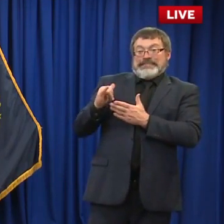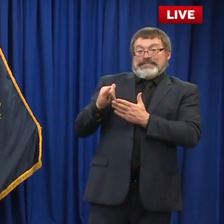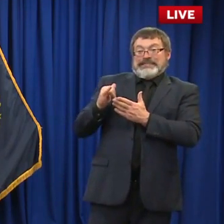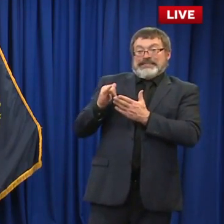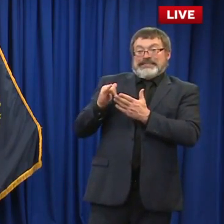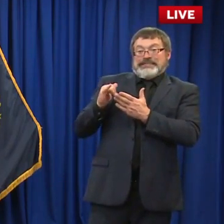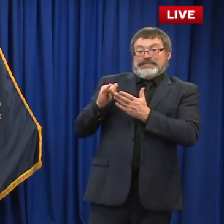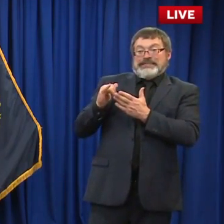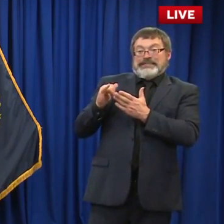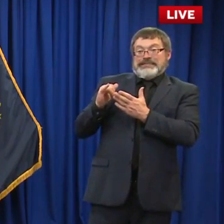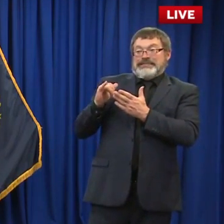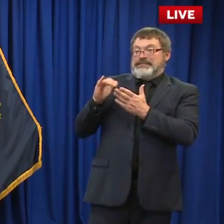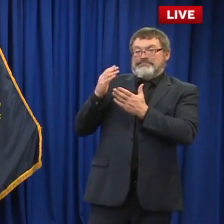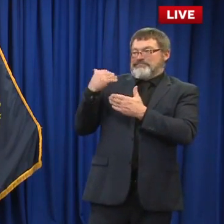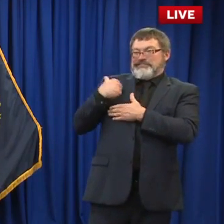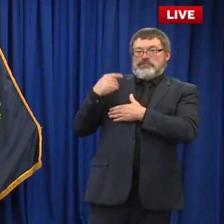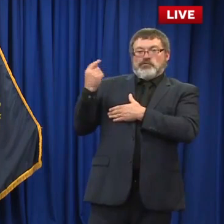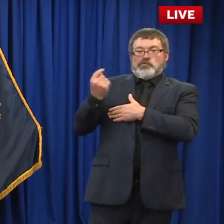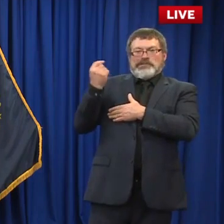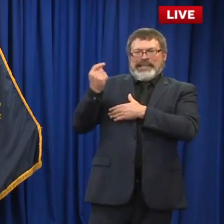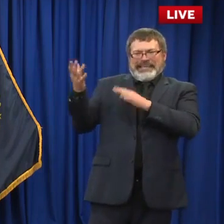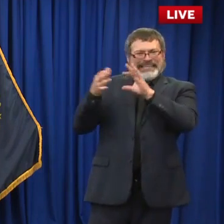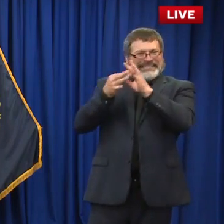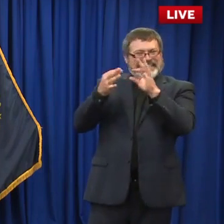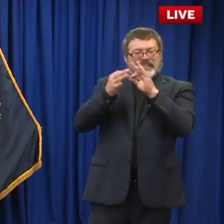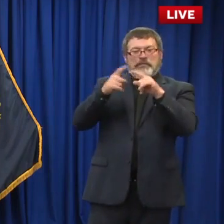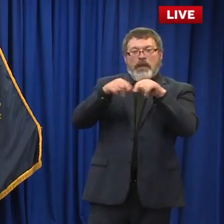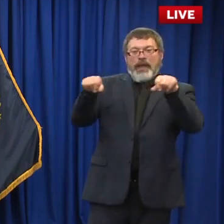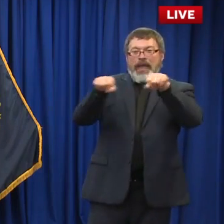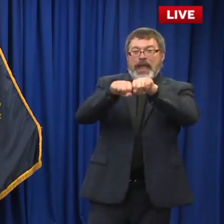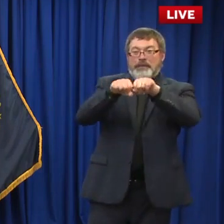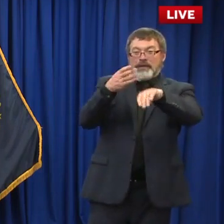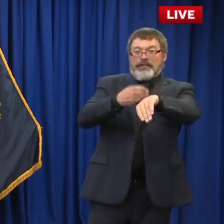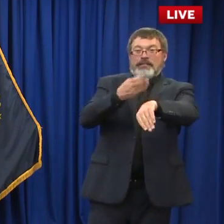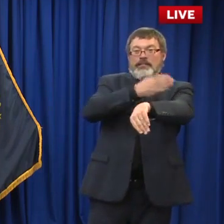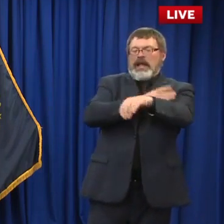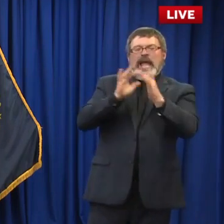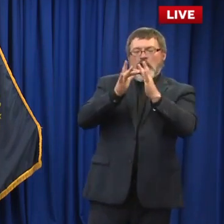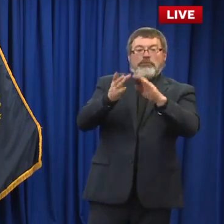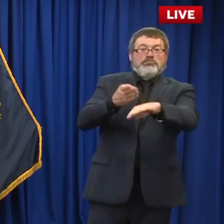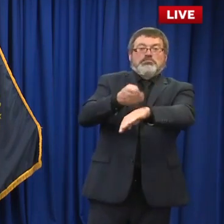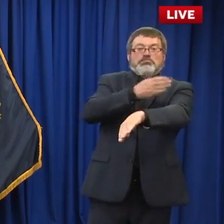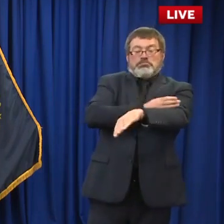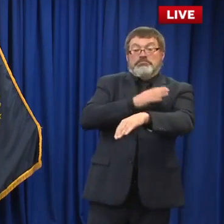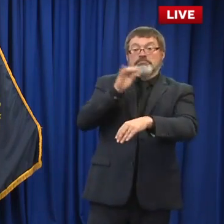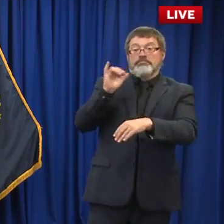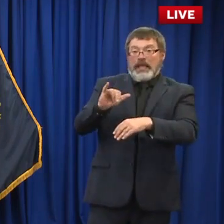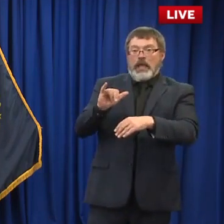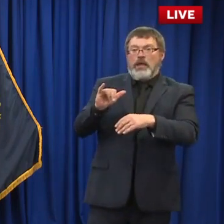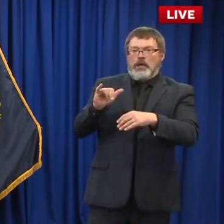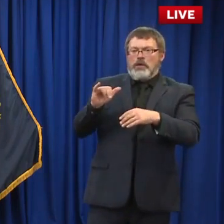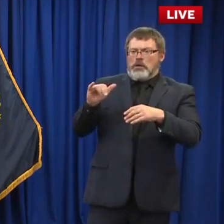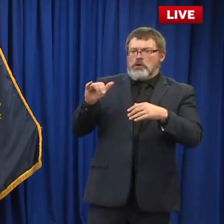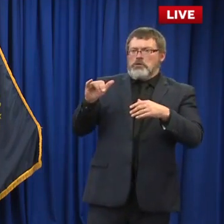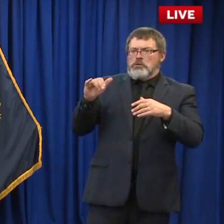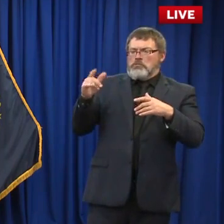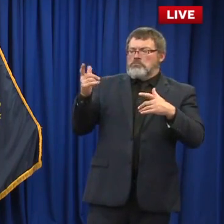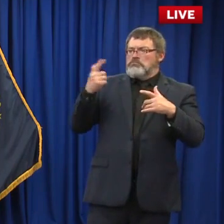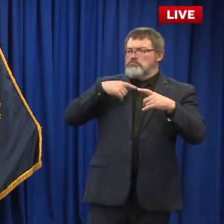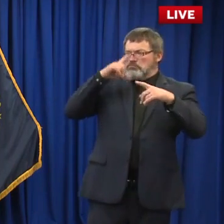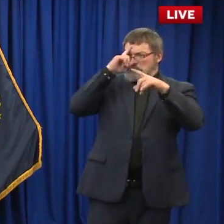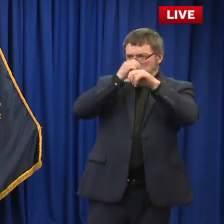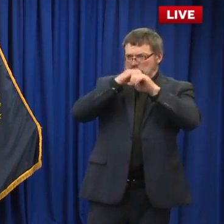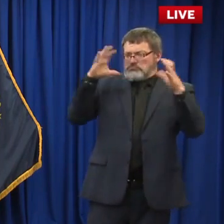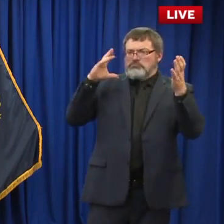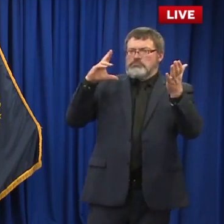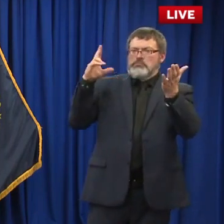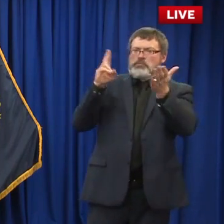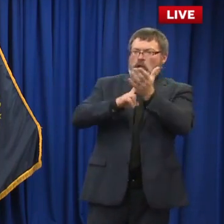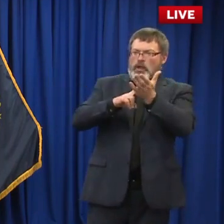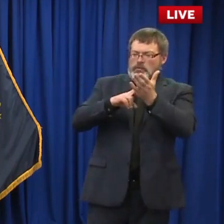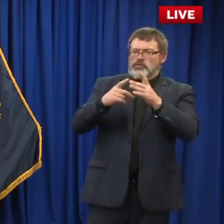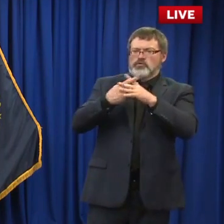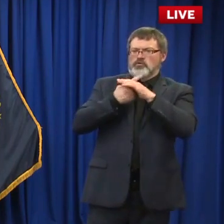EARLIER, WHEN THE NEWS RELEASE WENT OUT ABOUT BROADBAND EXTENSION PROGRAMS, THE ANTICIPATED CONTRACT START DATE WAS MID-JULY.